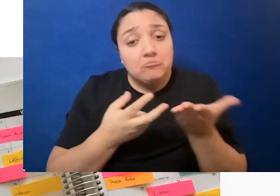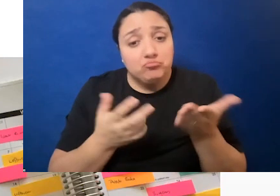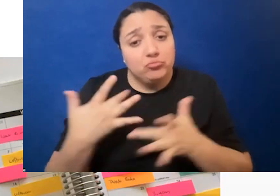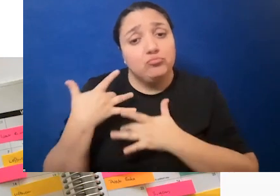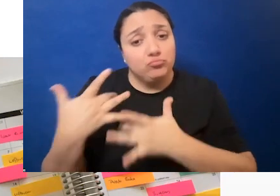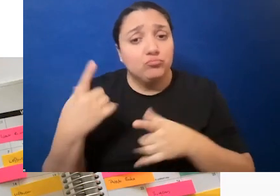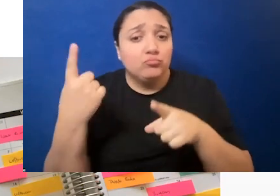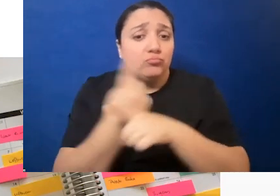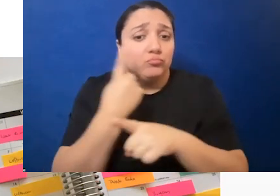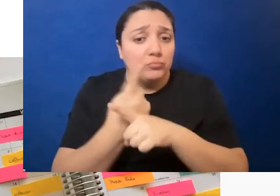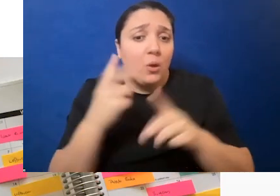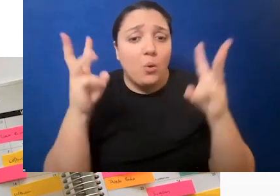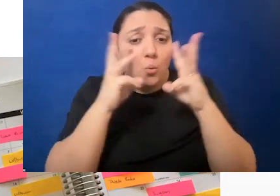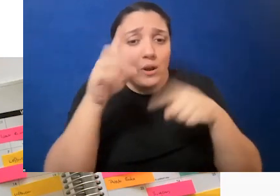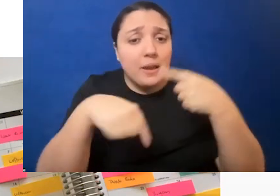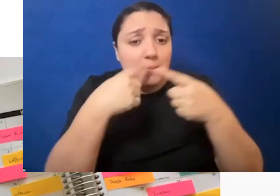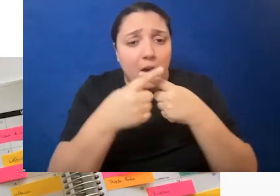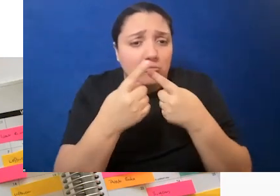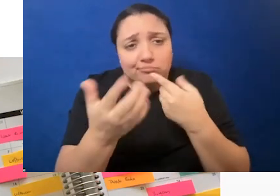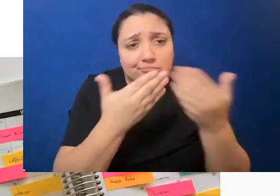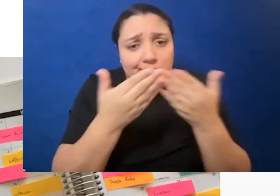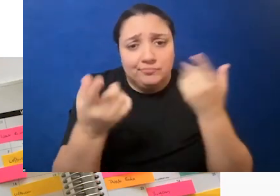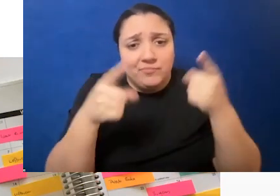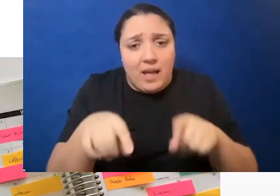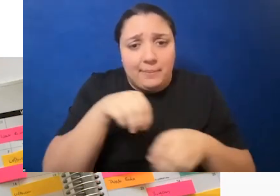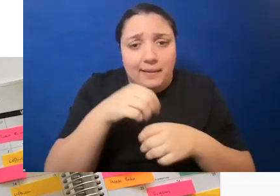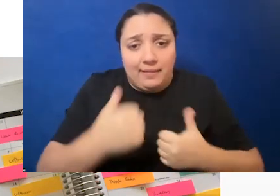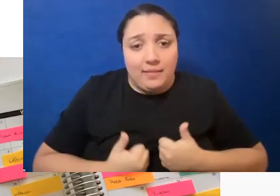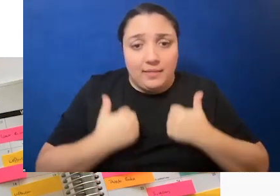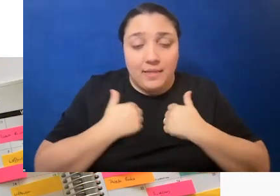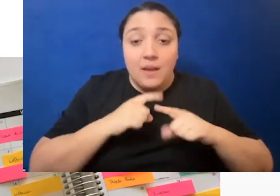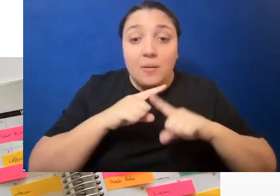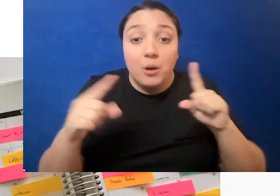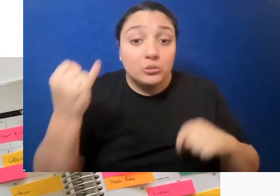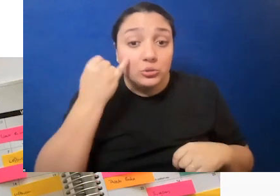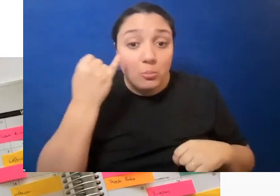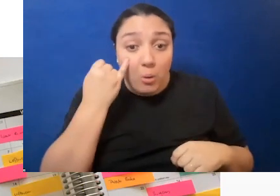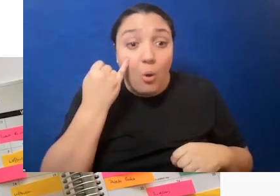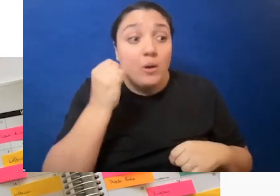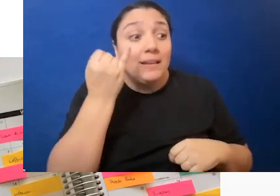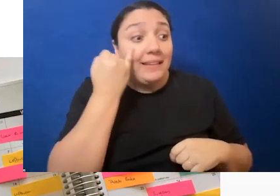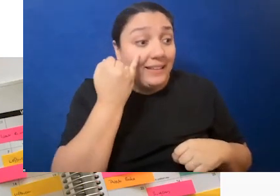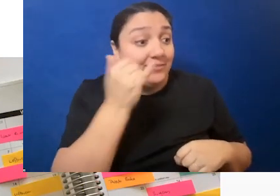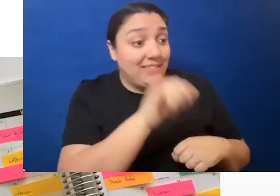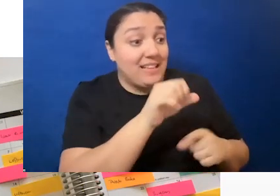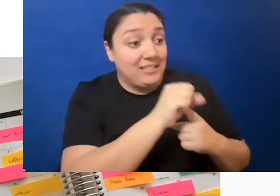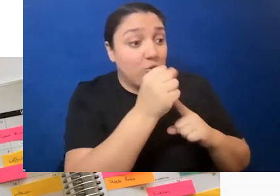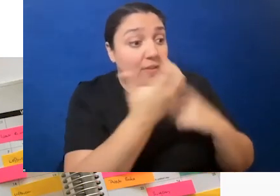TO WORRY ABOUT THINGS IN LIFE, BUT FOR MOST FOLKS WHEN THE SITUATION IS RESOLVED WE TEND TO